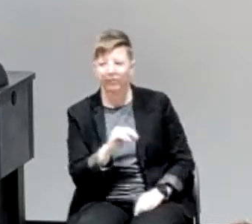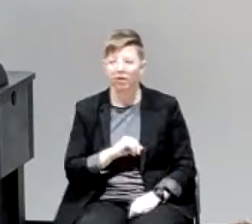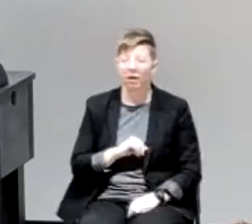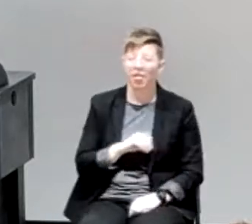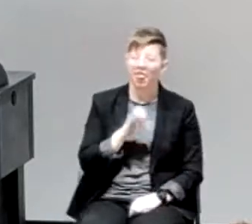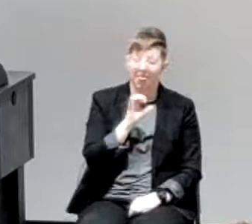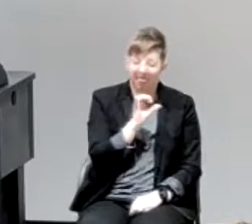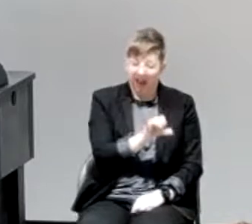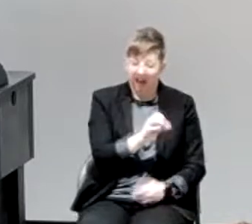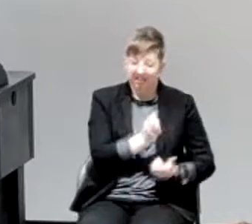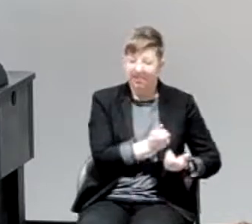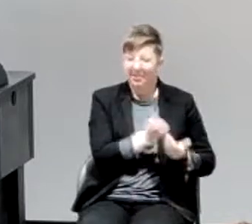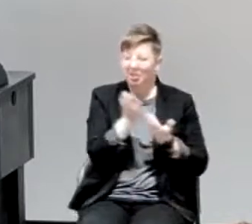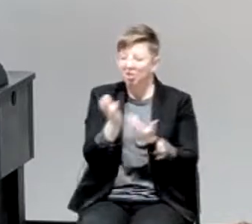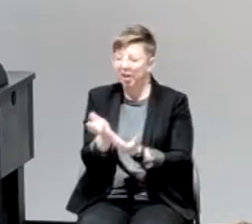But it shouldn't be for me about minority anything anymore.